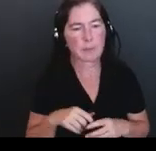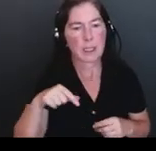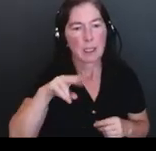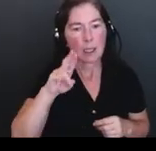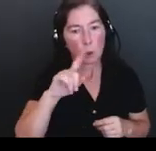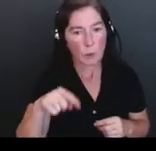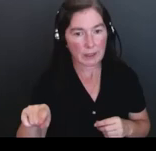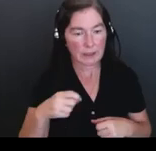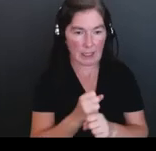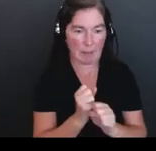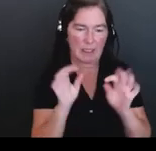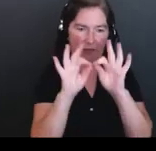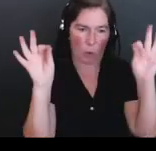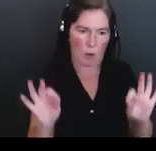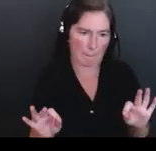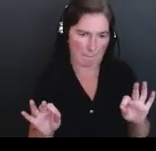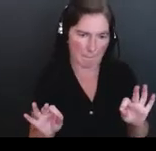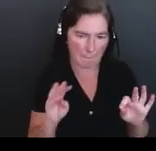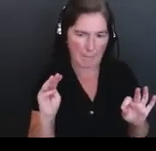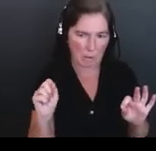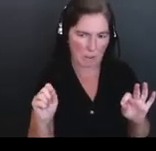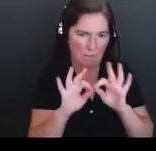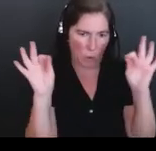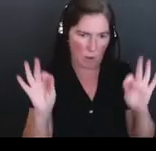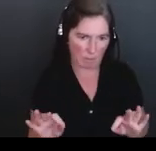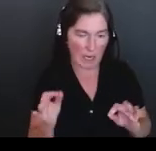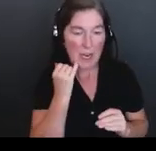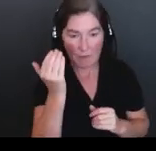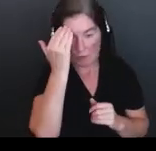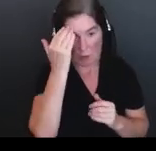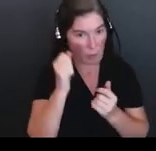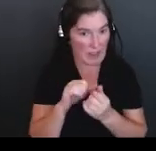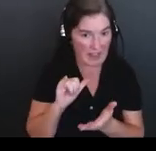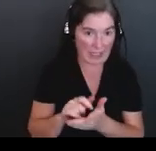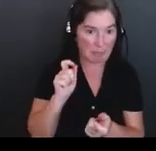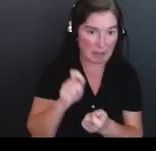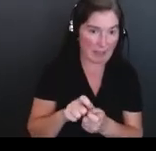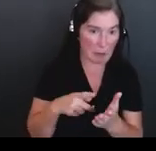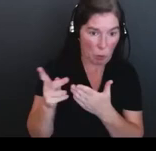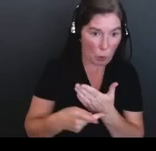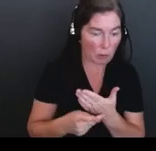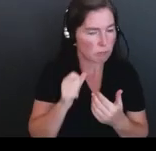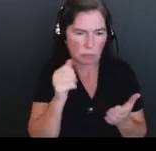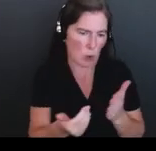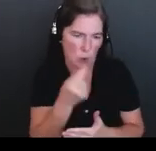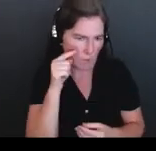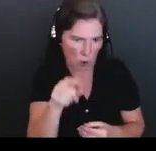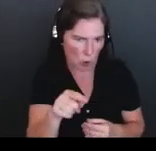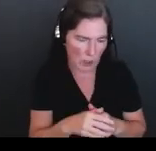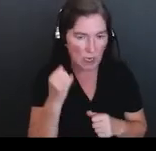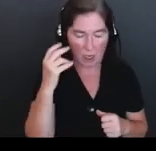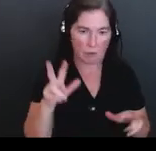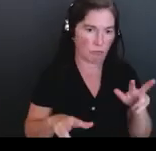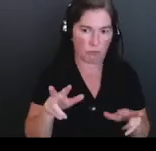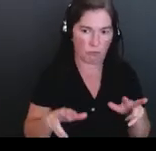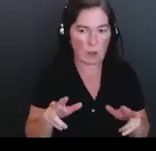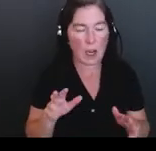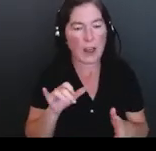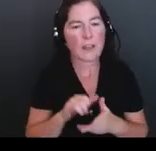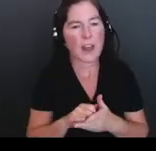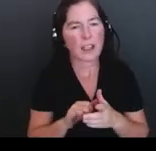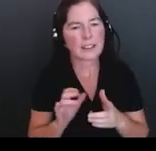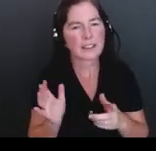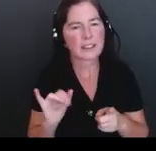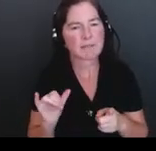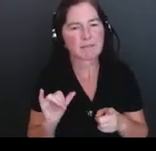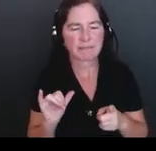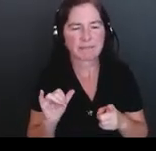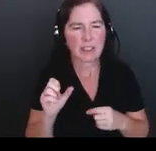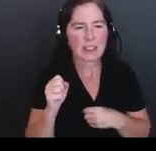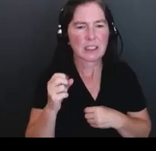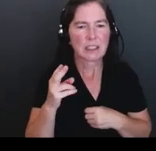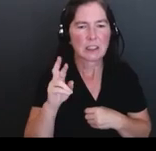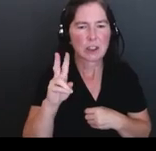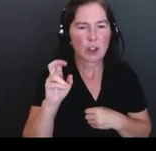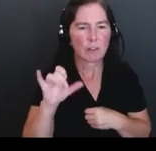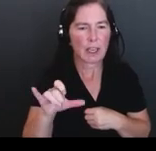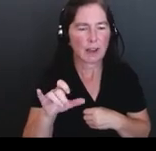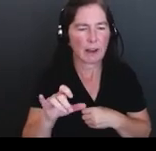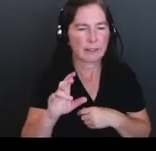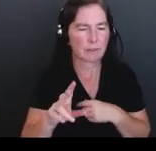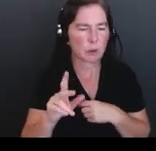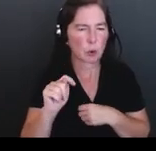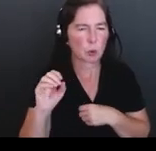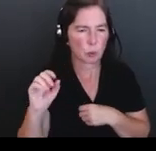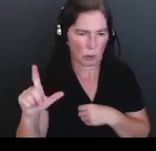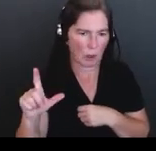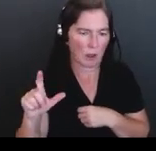So that's when the question earlier today about reusing in thes from previous courses, that's where that from existing is. Just kind of a quick note. Let's go into Quiz and play around.